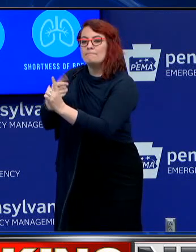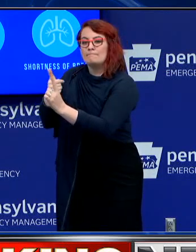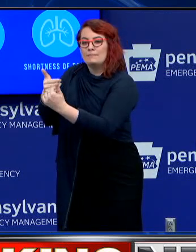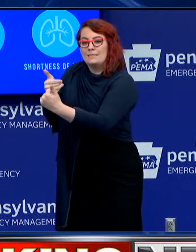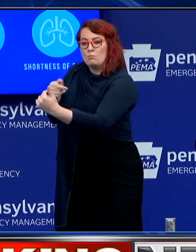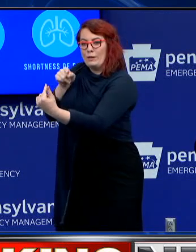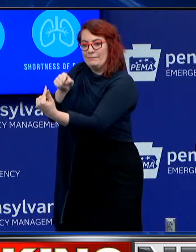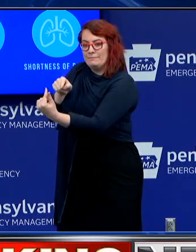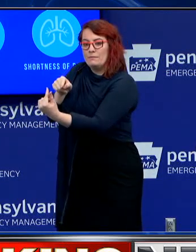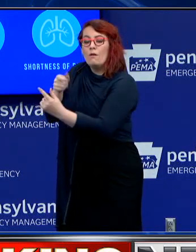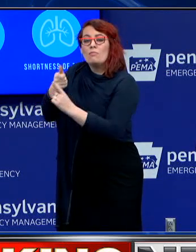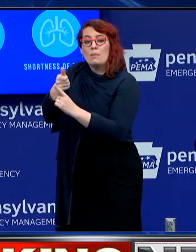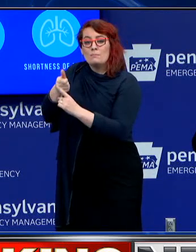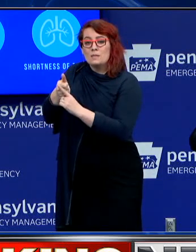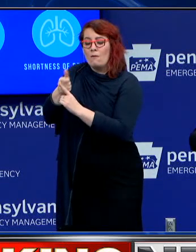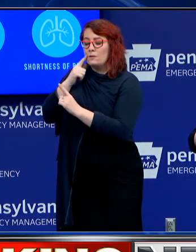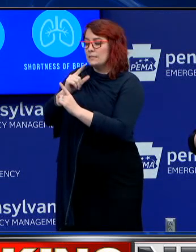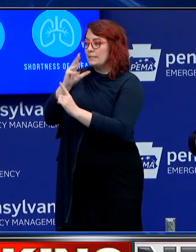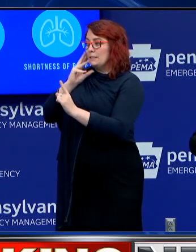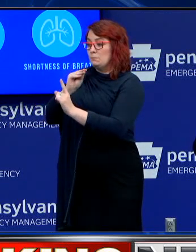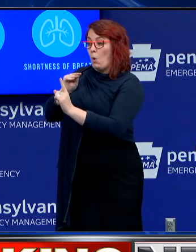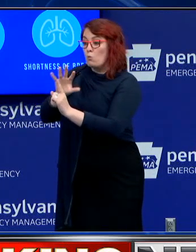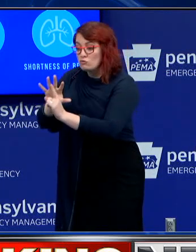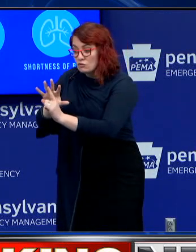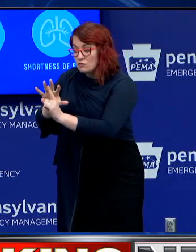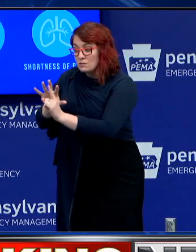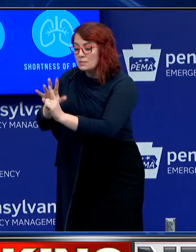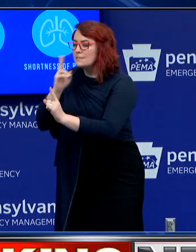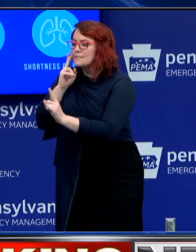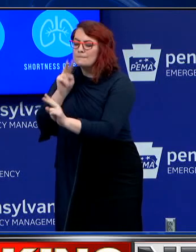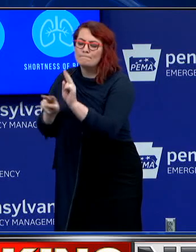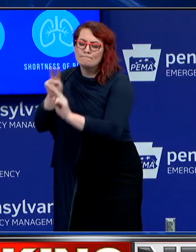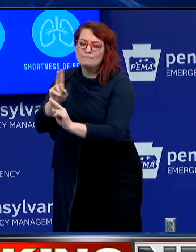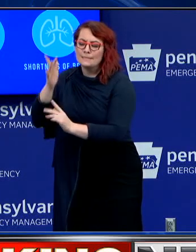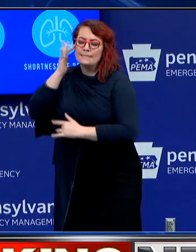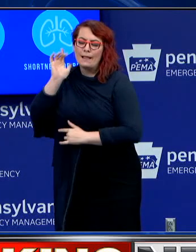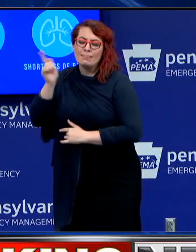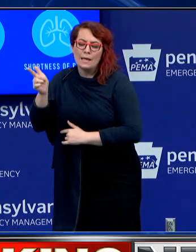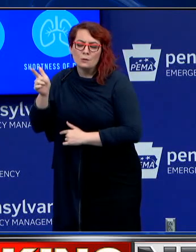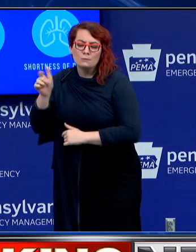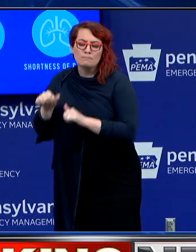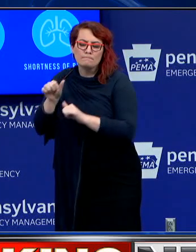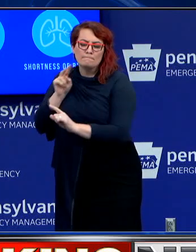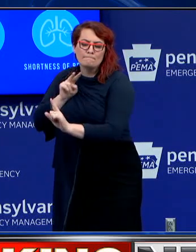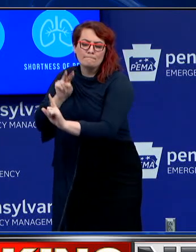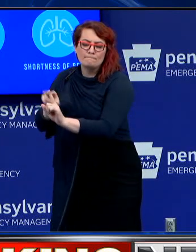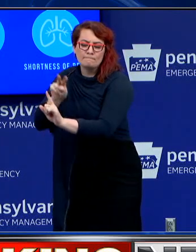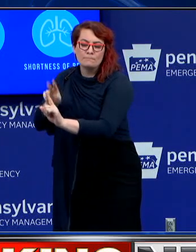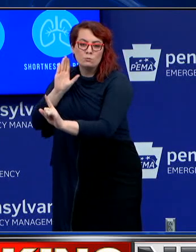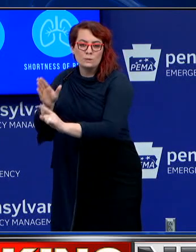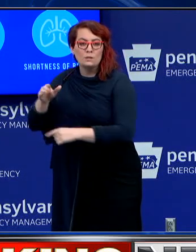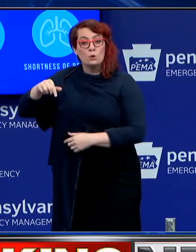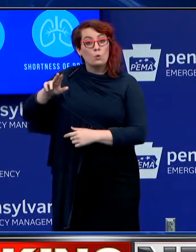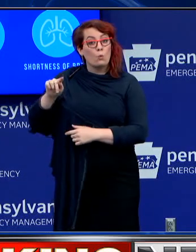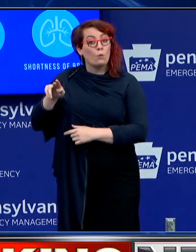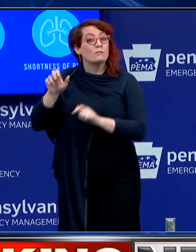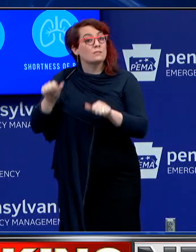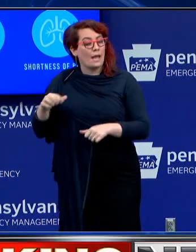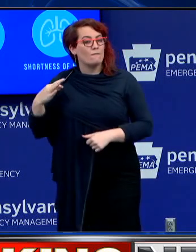I'M MATTY, I PLAY SOCCER AND PART OF STUDENT COUNCIL. >> MY NAME IS DREW I PLAY LA PART OF STUDENT COUNCIL. >> MY NAME IS DREW I PLAY LA CROSS AND THE STUDENTS WILL MY NAME IS DREW I PLAY LA CROSS AND THE STUDENTS WILL CATCH THESE DOPES. CROSS AND THE STUDENTS WILL CATCH THESE DOPES. >> MY NAME IS BRIAN I'M A MIDDLE CATCH THESE DOPES. >> MY NAME IS BRIAN I'M A MIDDLE TEACHER, WE'RE LOOKING FORWARD